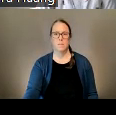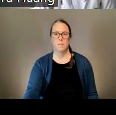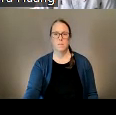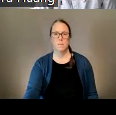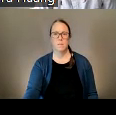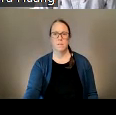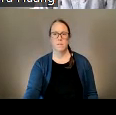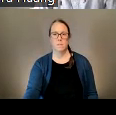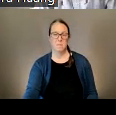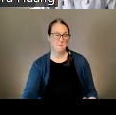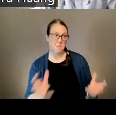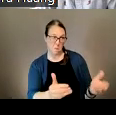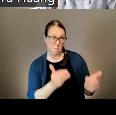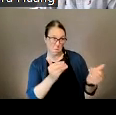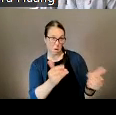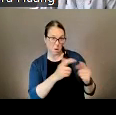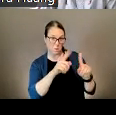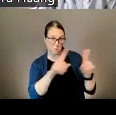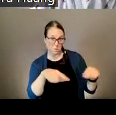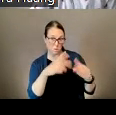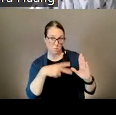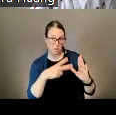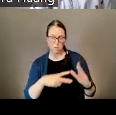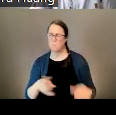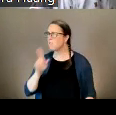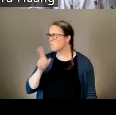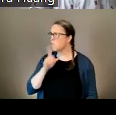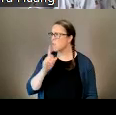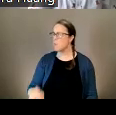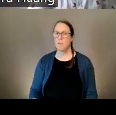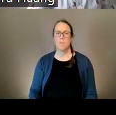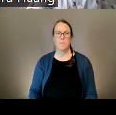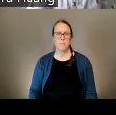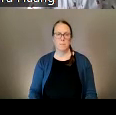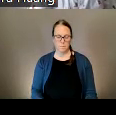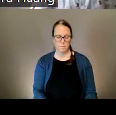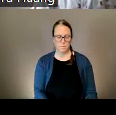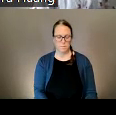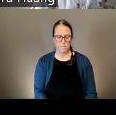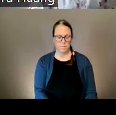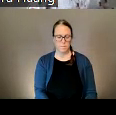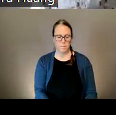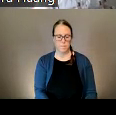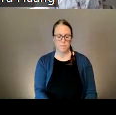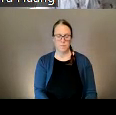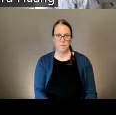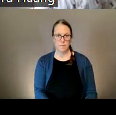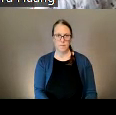Do you wanna move on to screen readers? Sure. Nice. So some people ask if there was a website